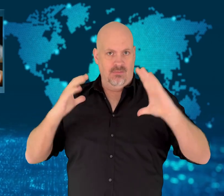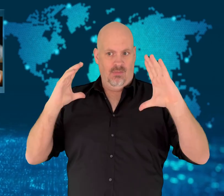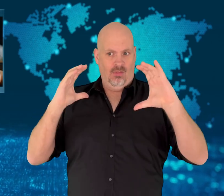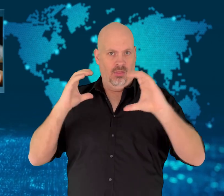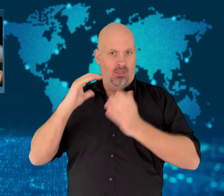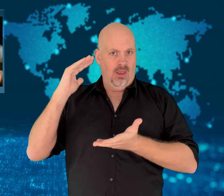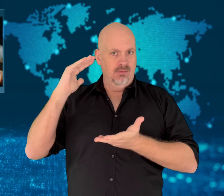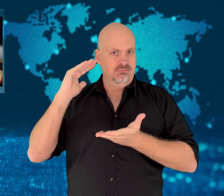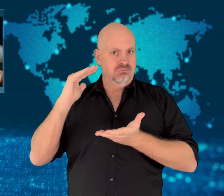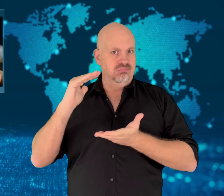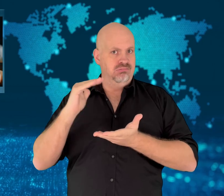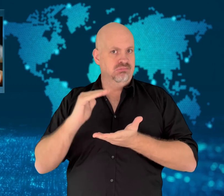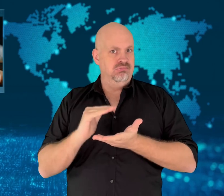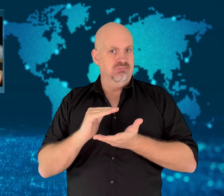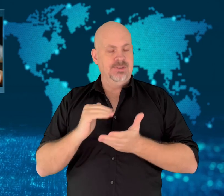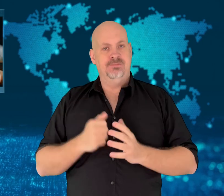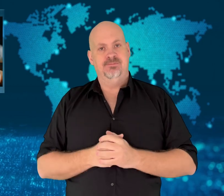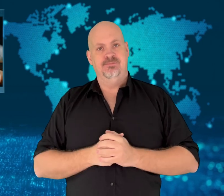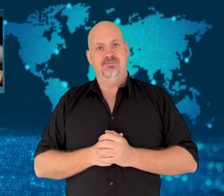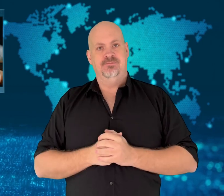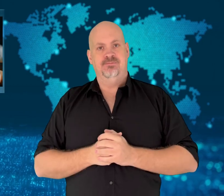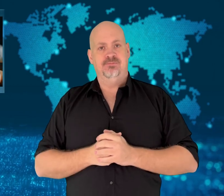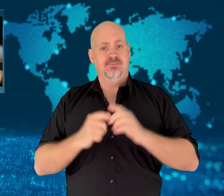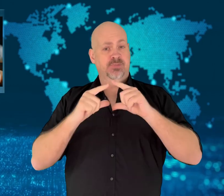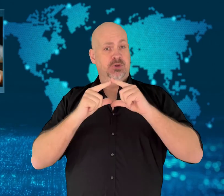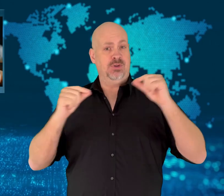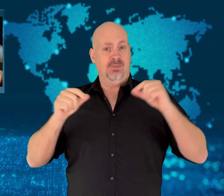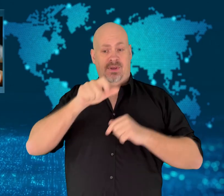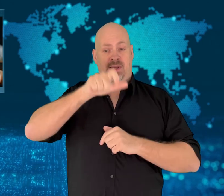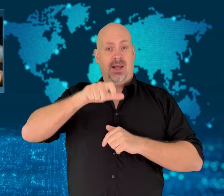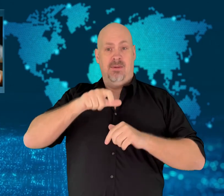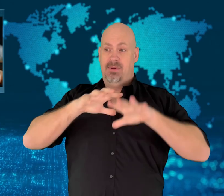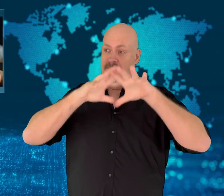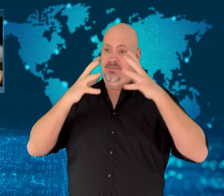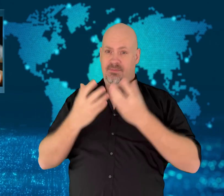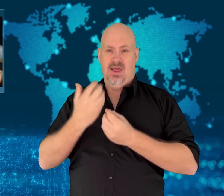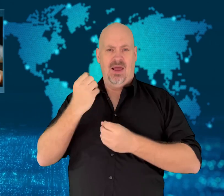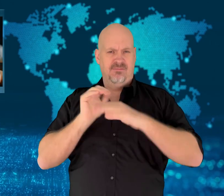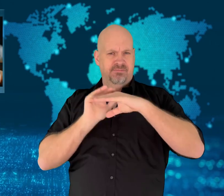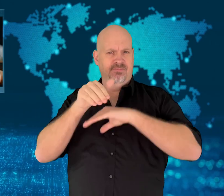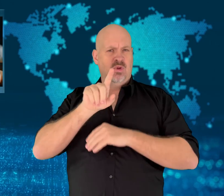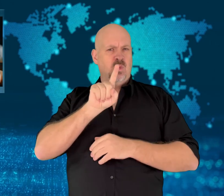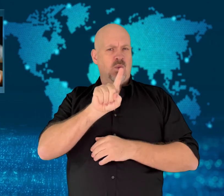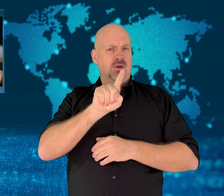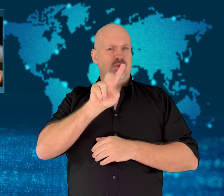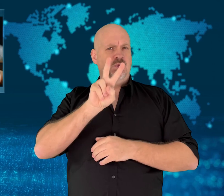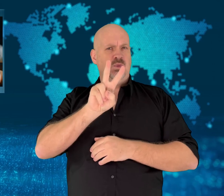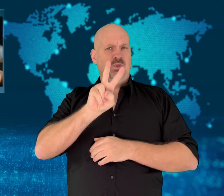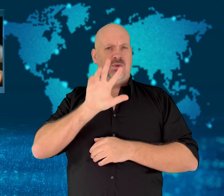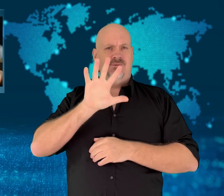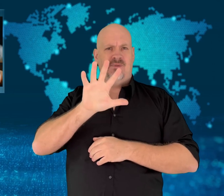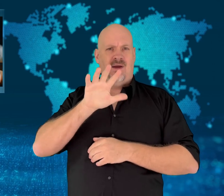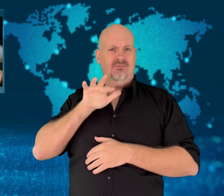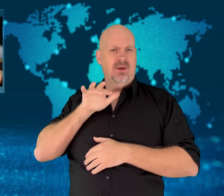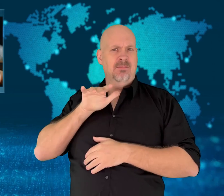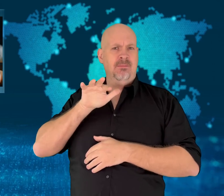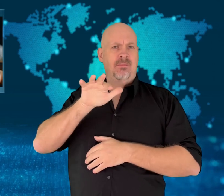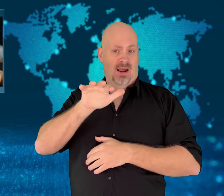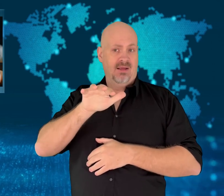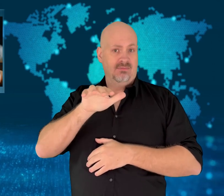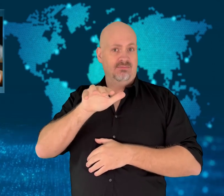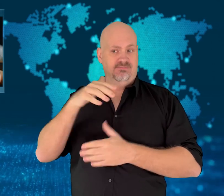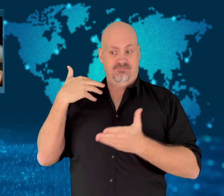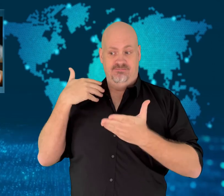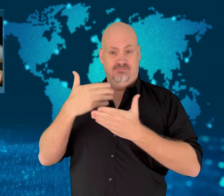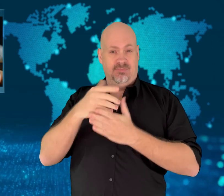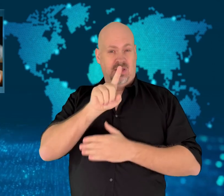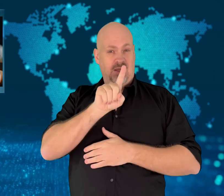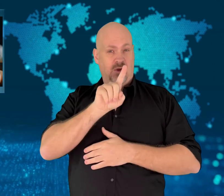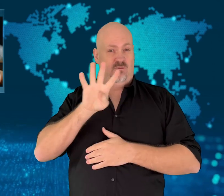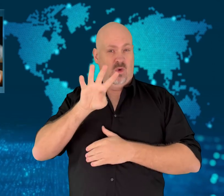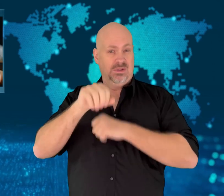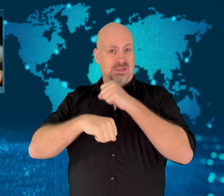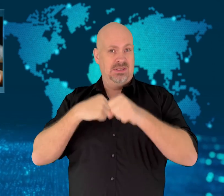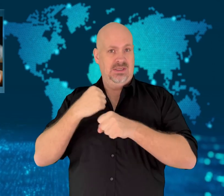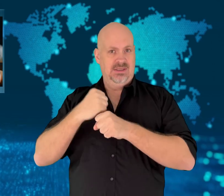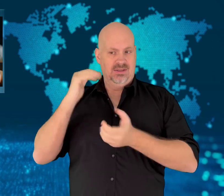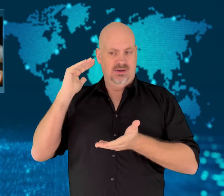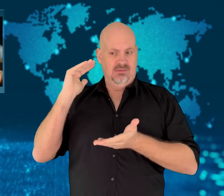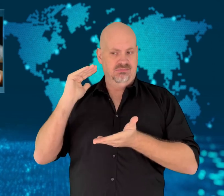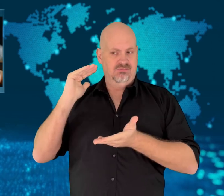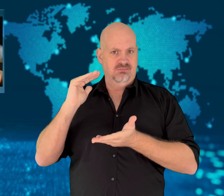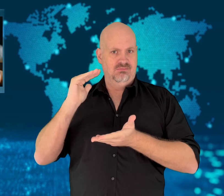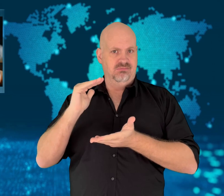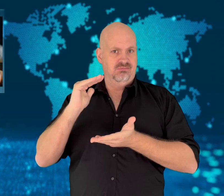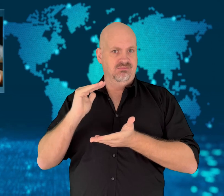Japan's population of more than 125 million has been decreasing over